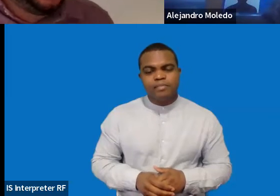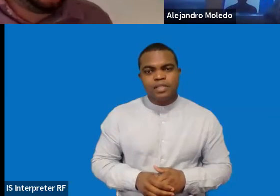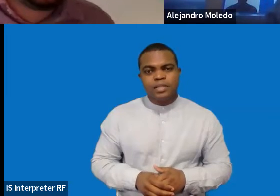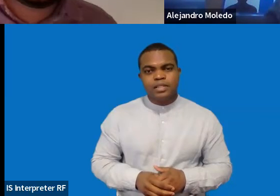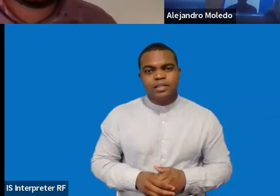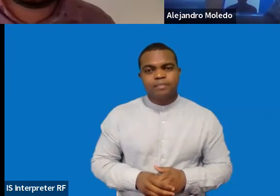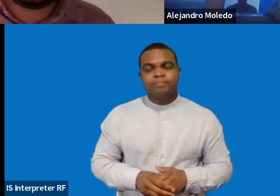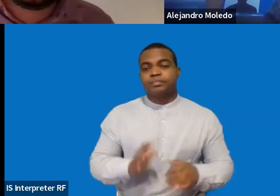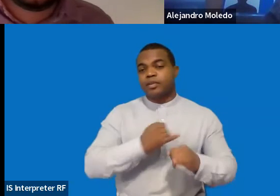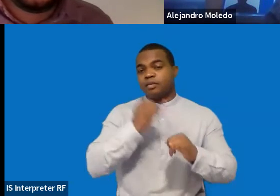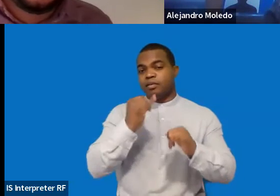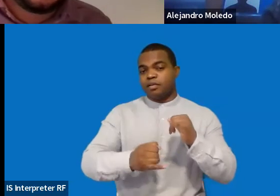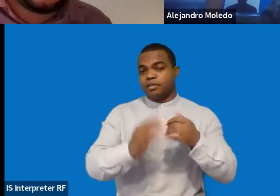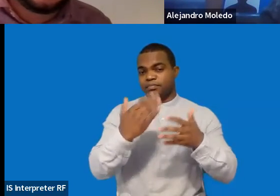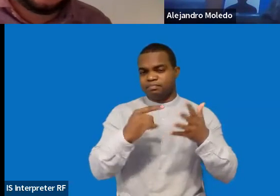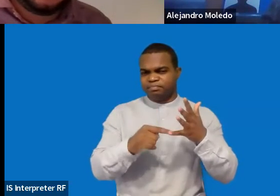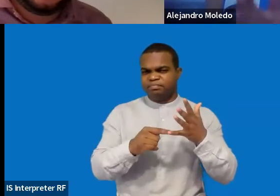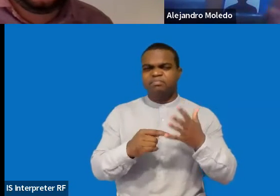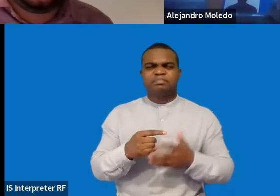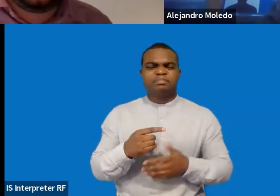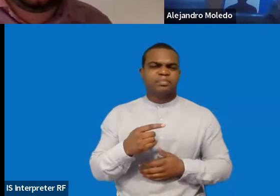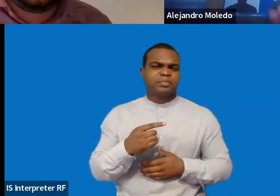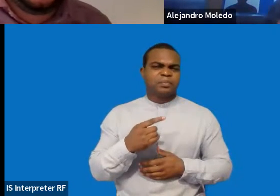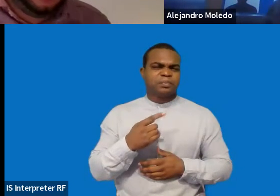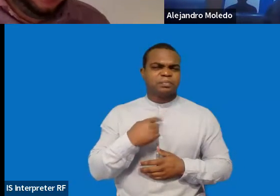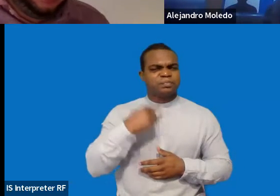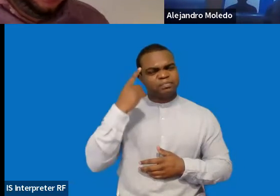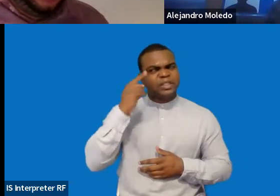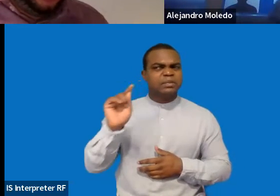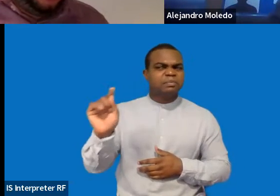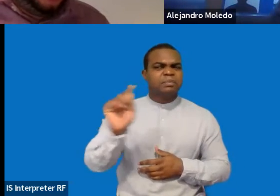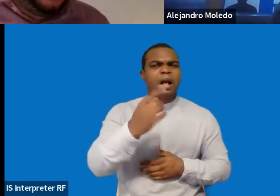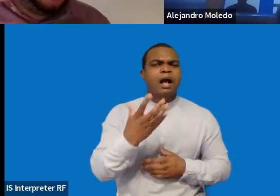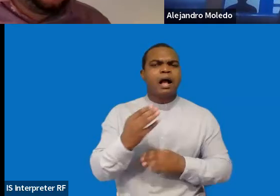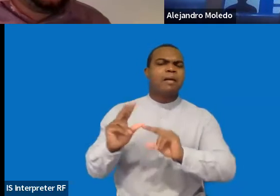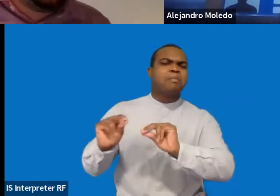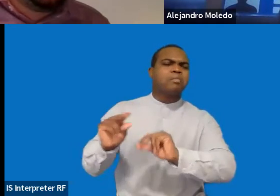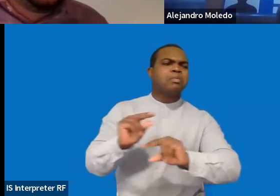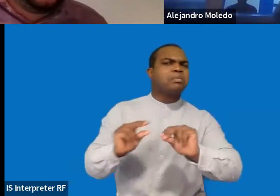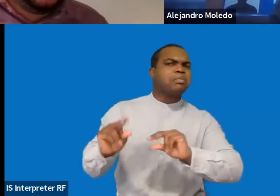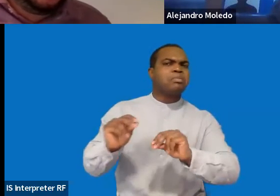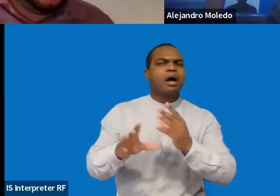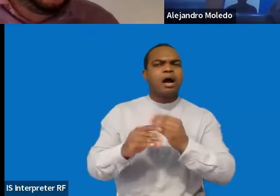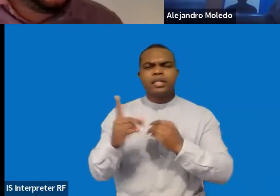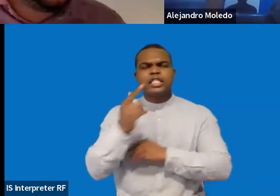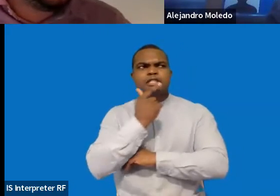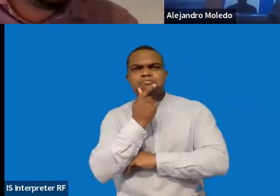we feared that the Commission was planning to merge the European Disability Card and the European Parking Card,